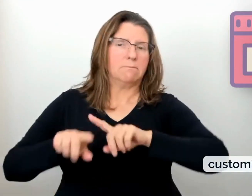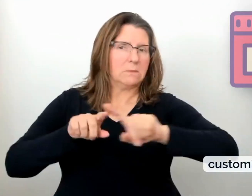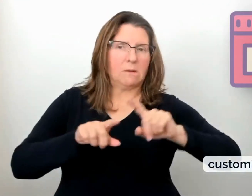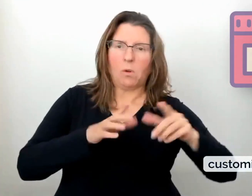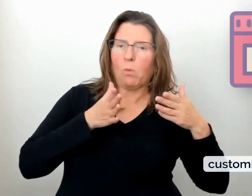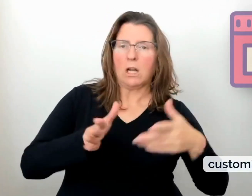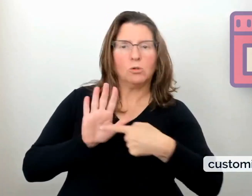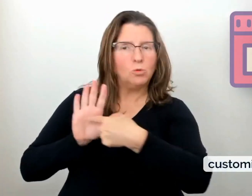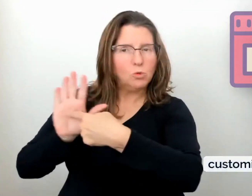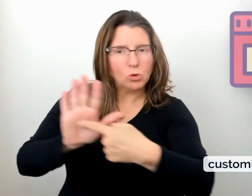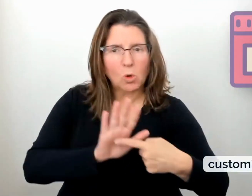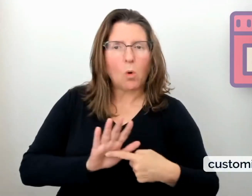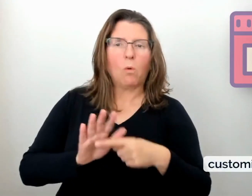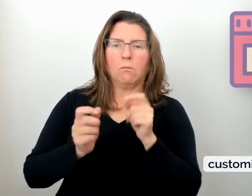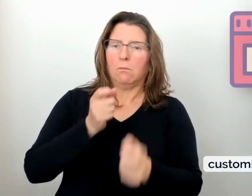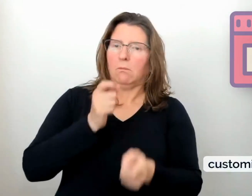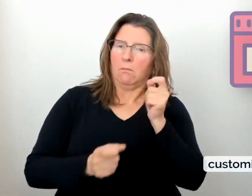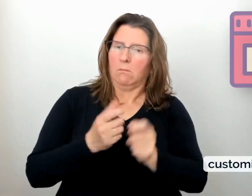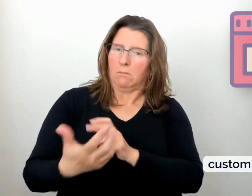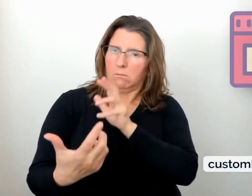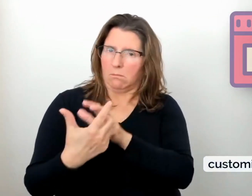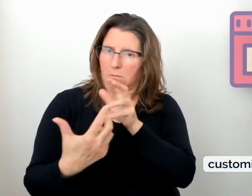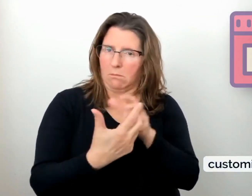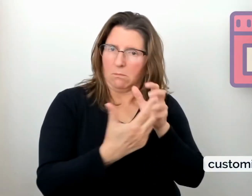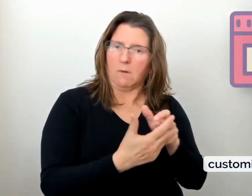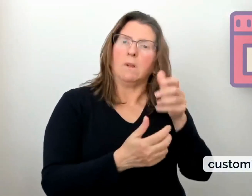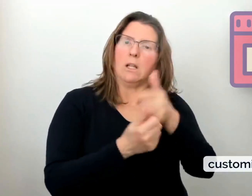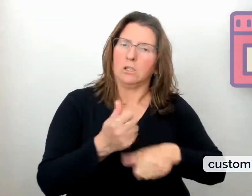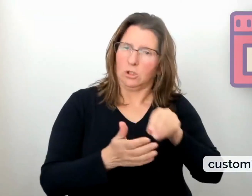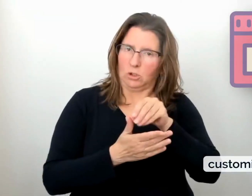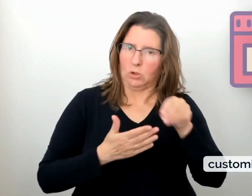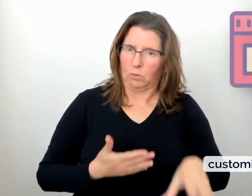When students can customize the display of information they can take control of their learning.